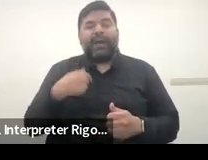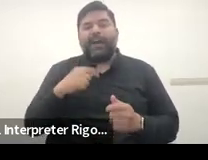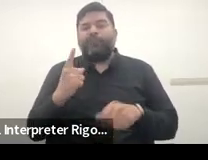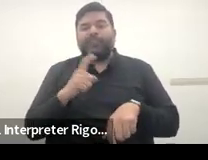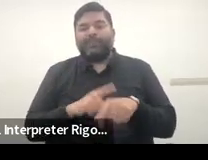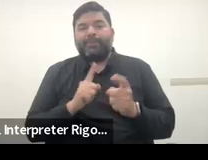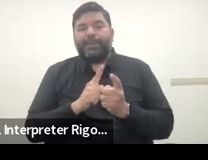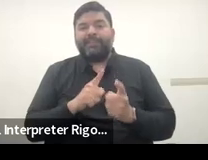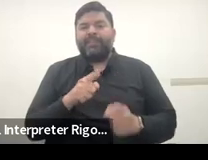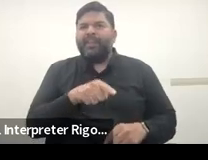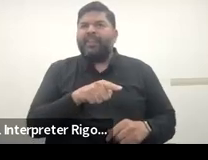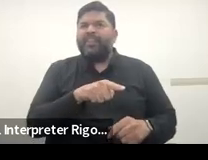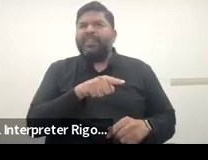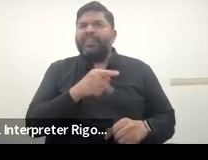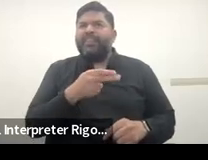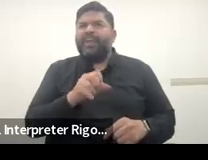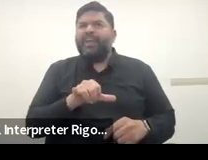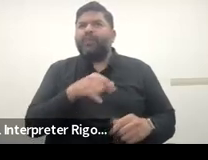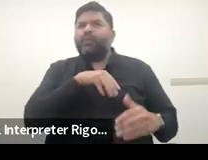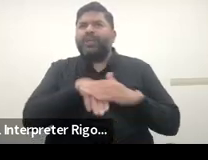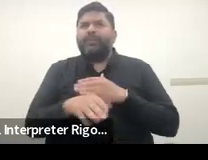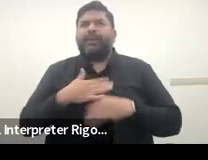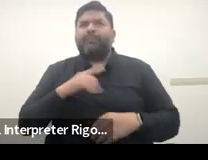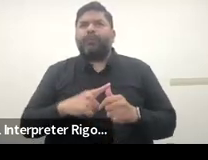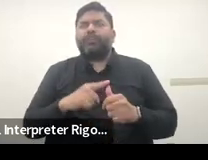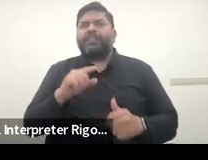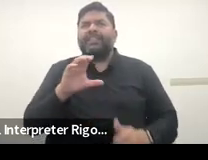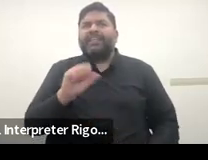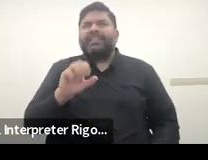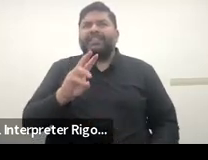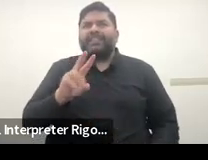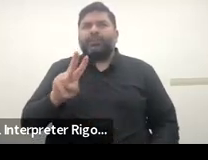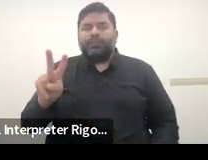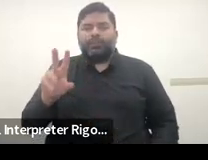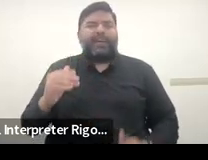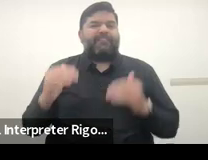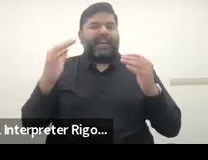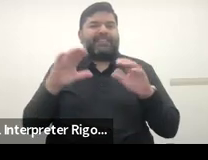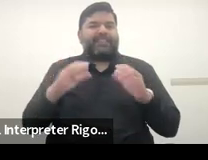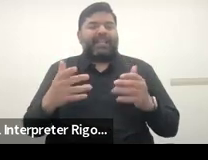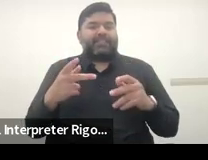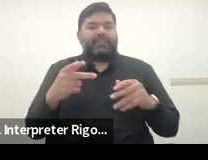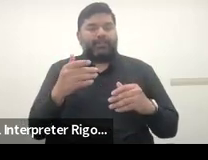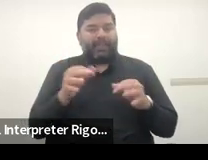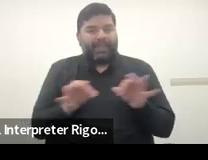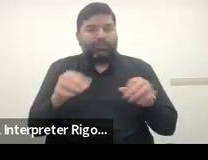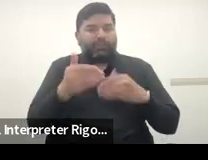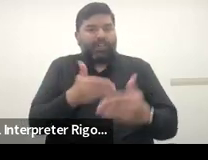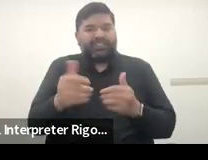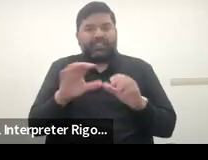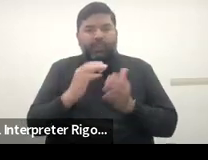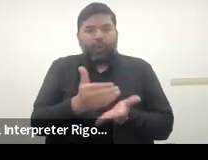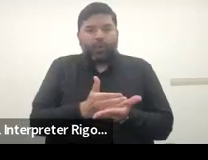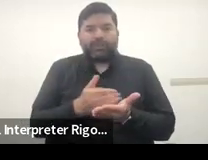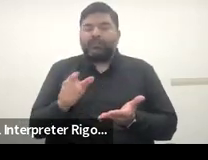in my first CS 662 Advanced Natural Language Processing course in 2019 and were a fount of